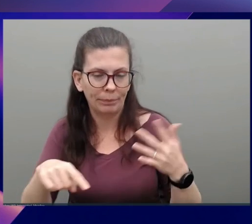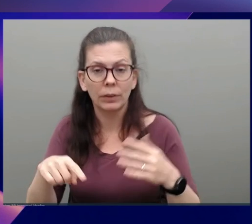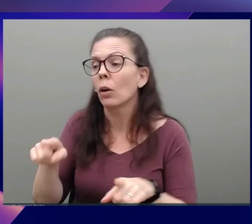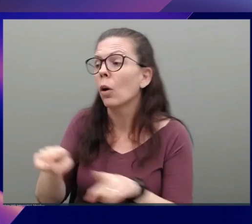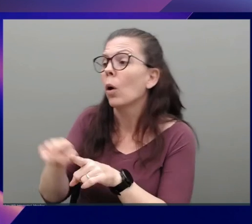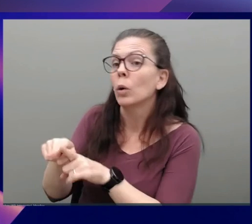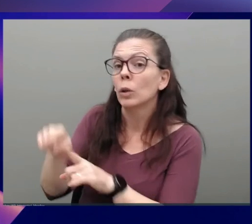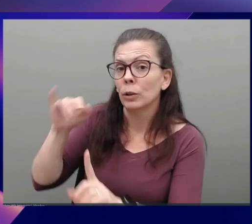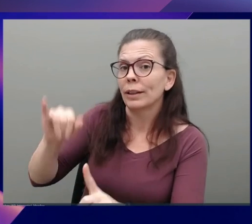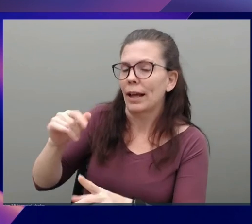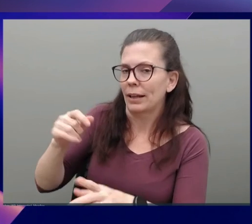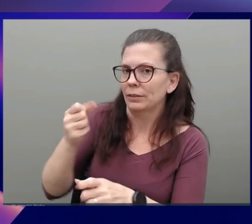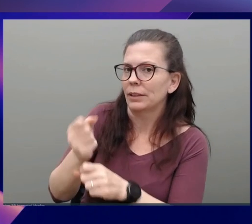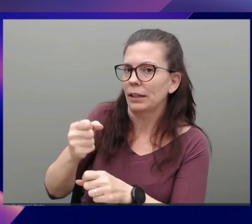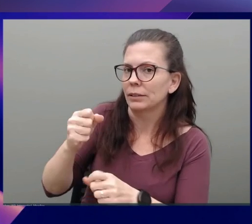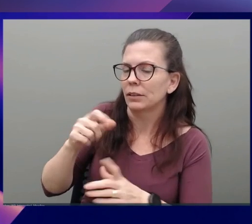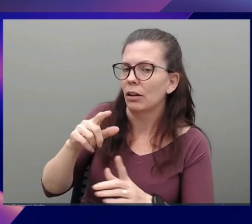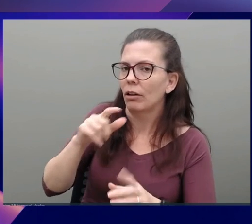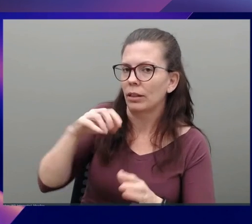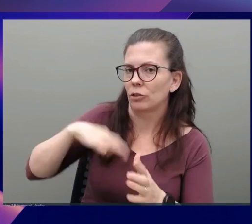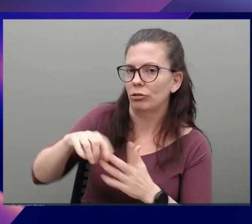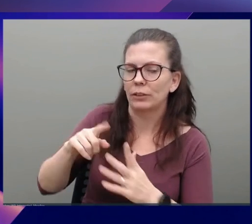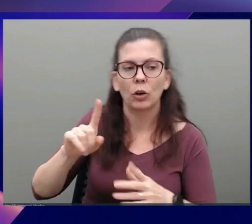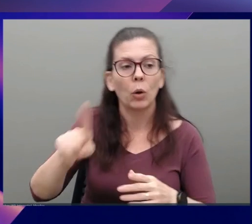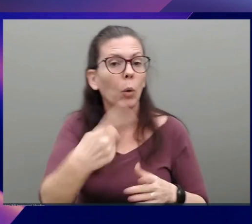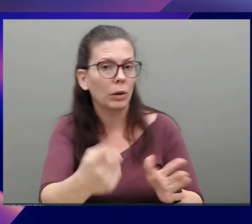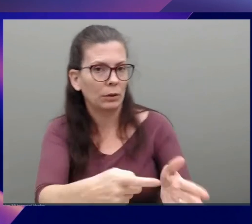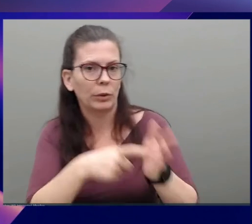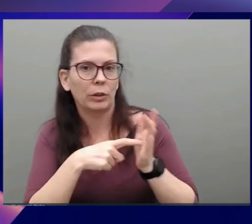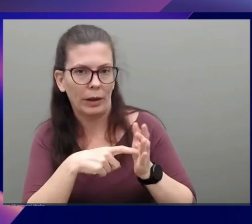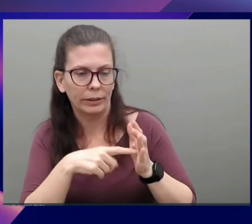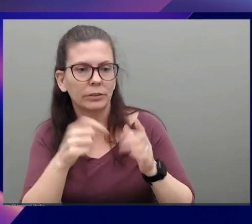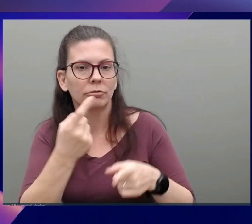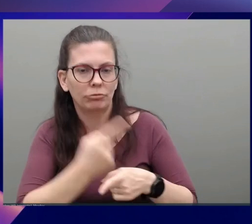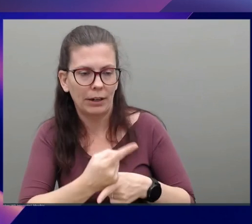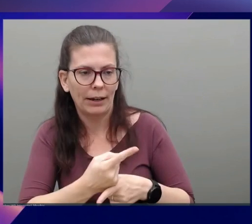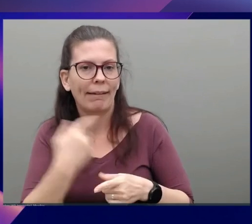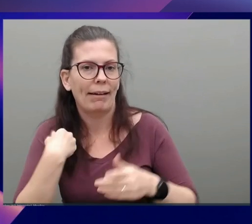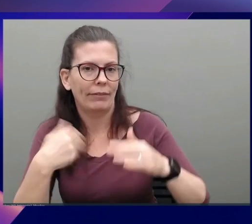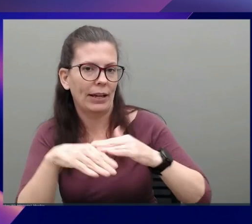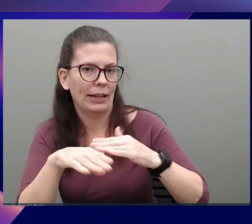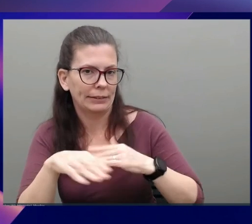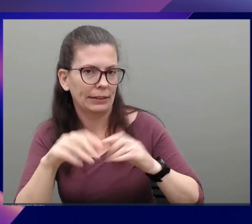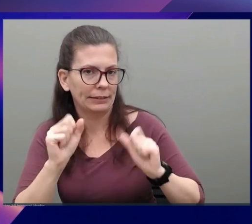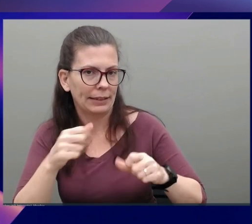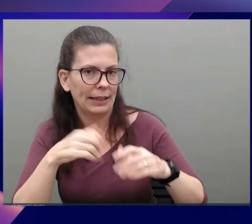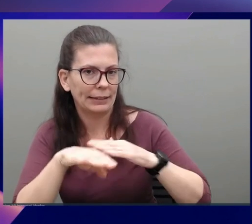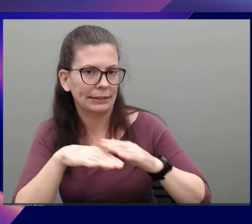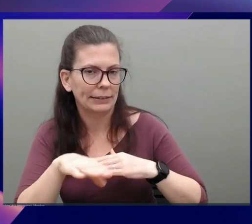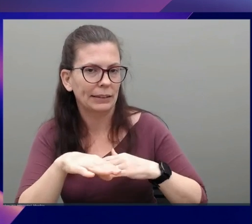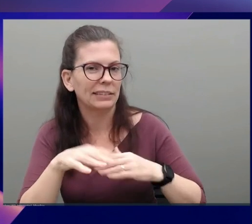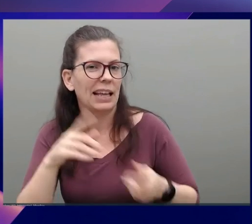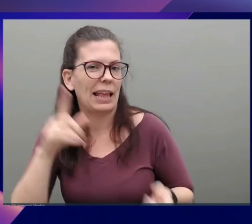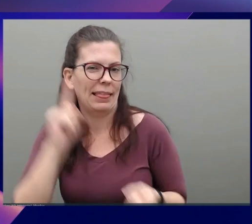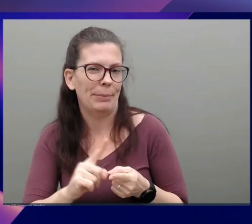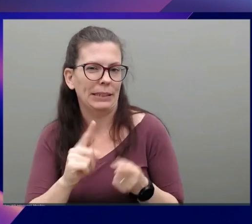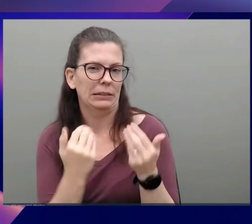So make sure that only those required to have access do, and keep that to a minimum number of people, yeah. That's great.